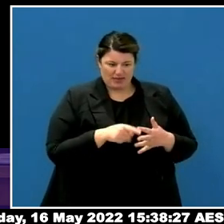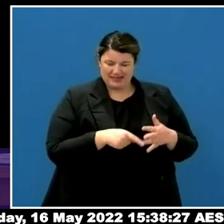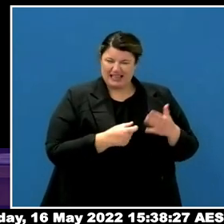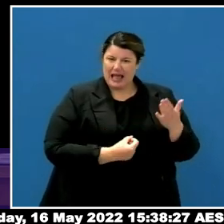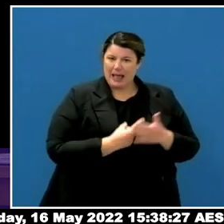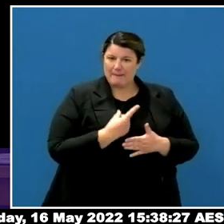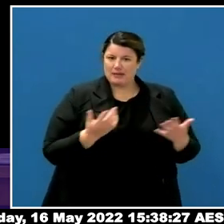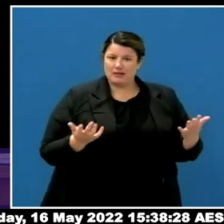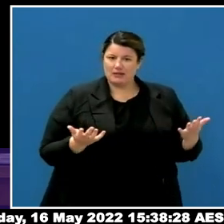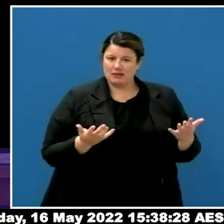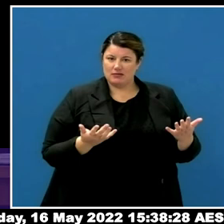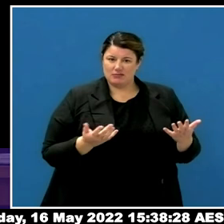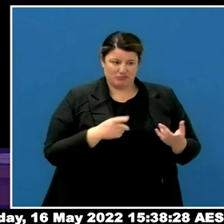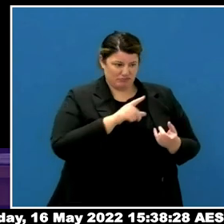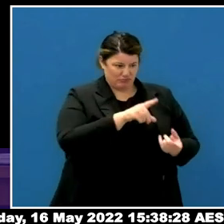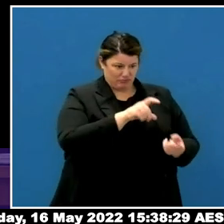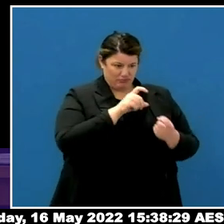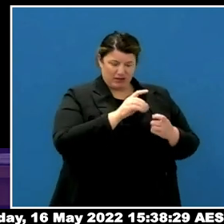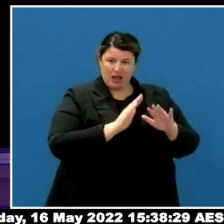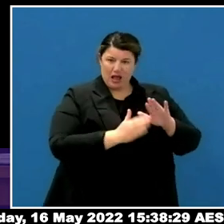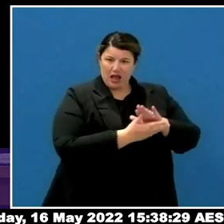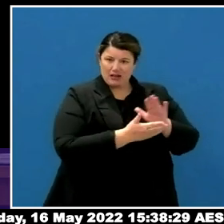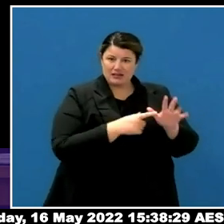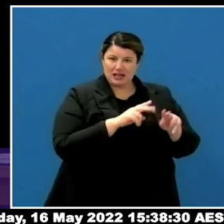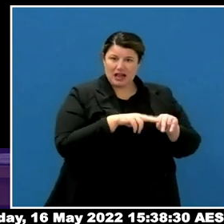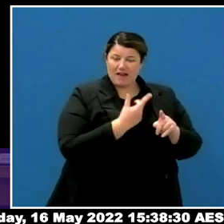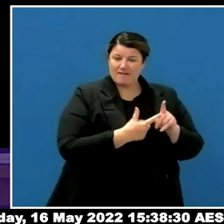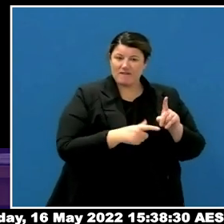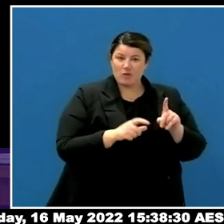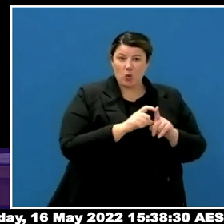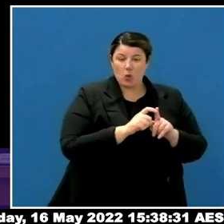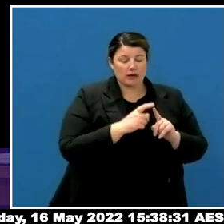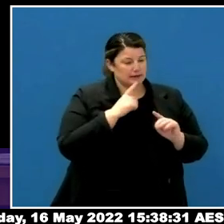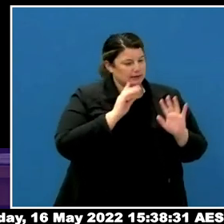Afford. He told me that all the checks and balances were - they had done everything they